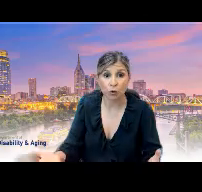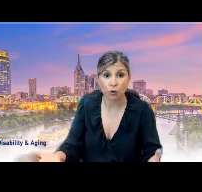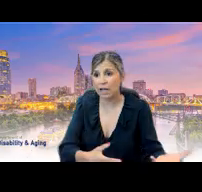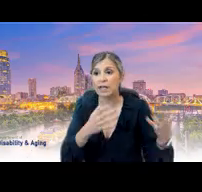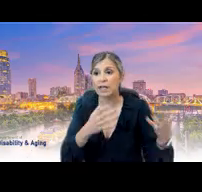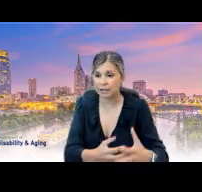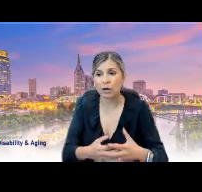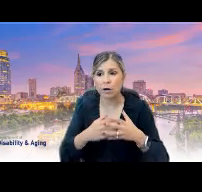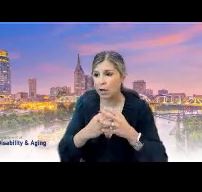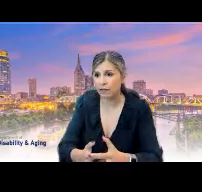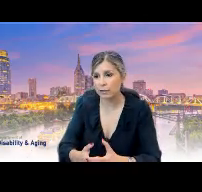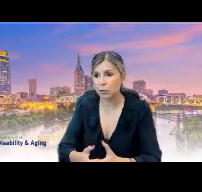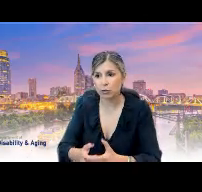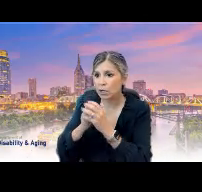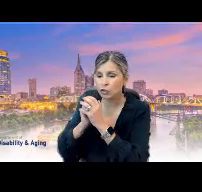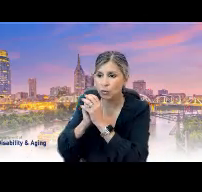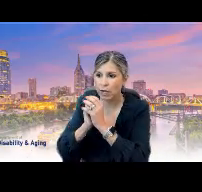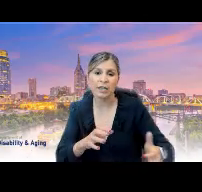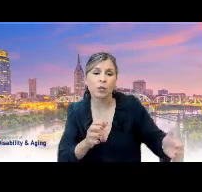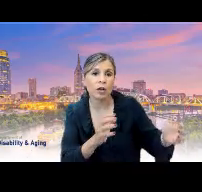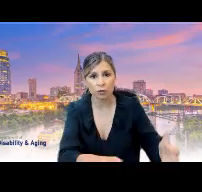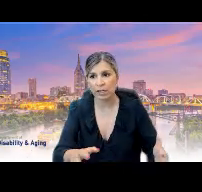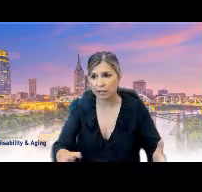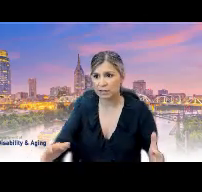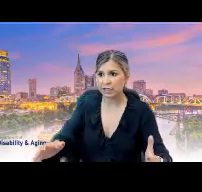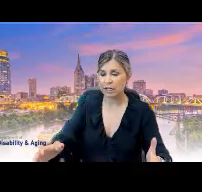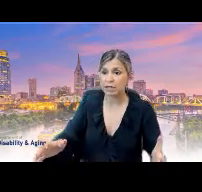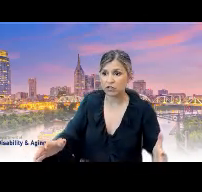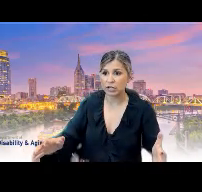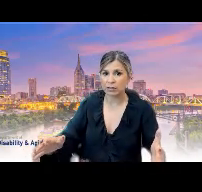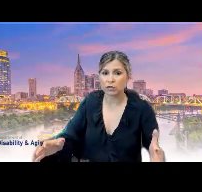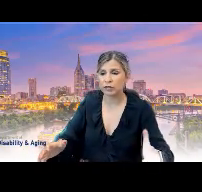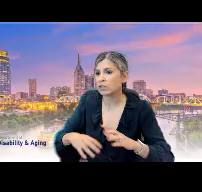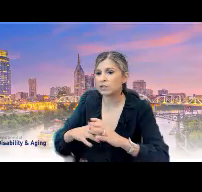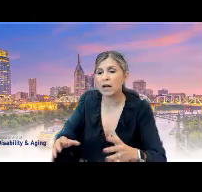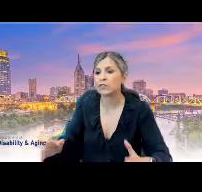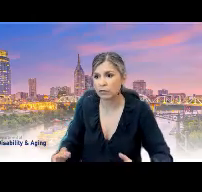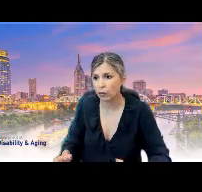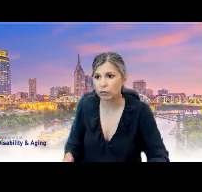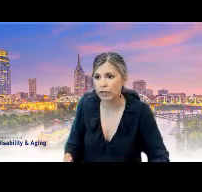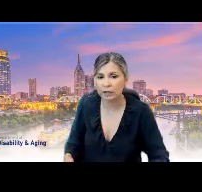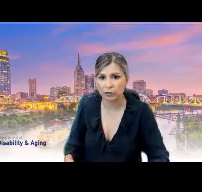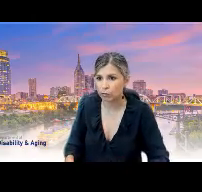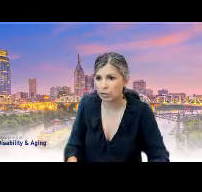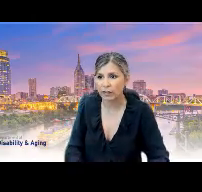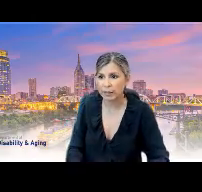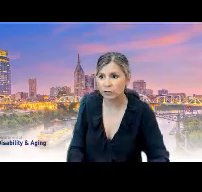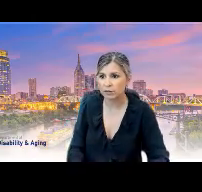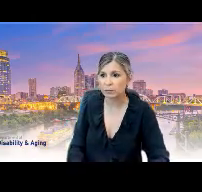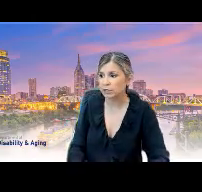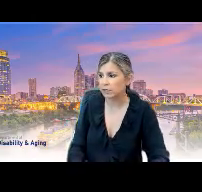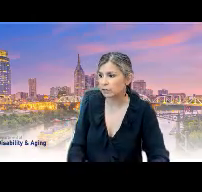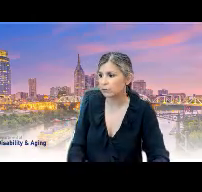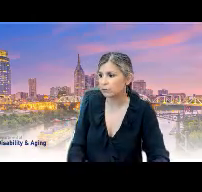But yes, it is available to anyone who needs seating and positioning services, not just folks with intellectual and developmental disabilities.